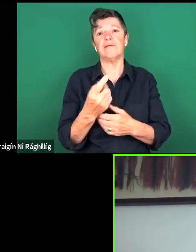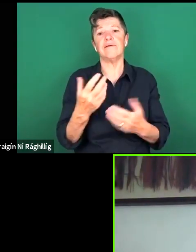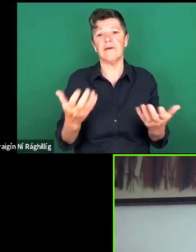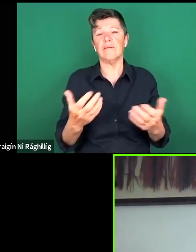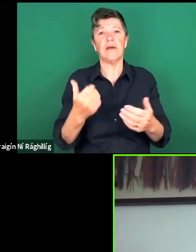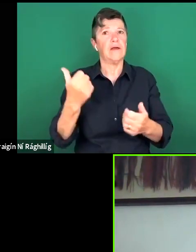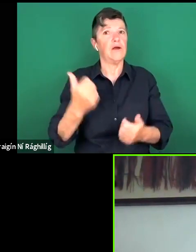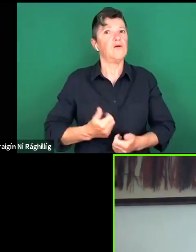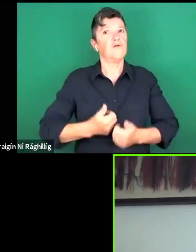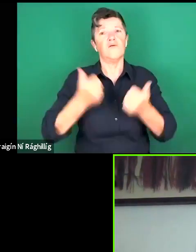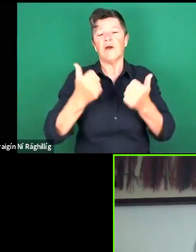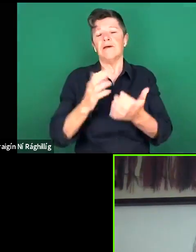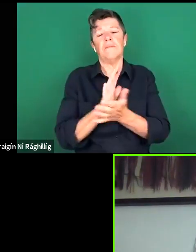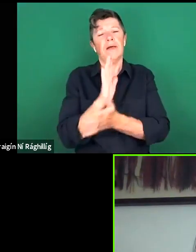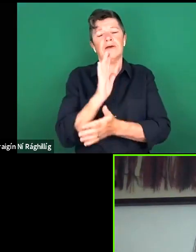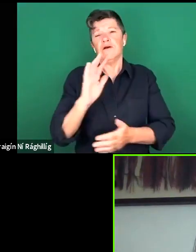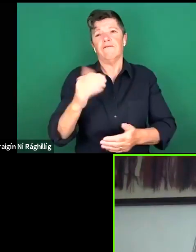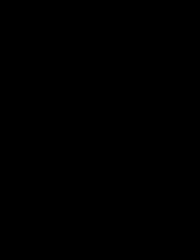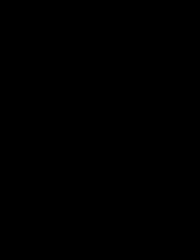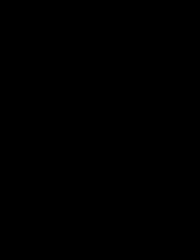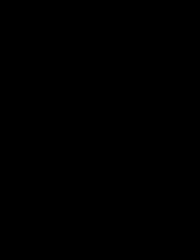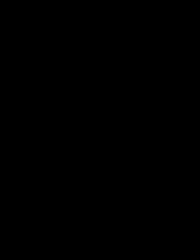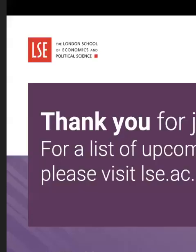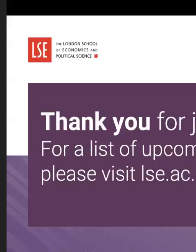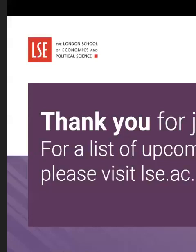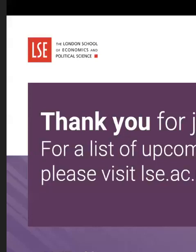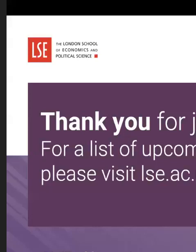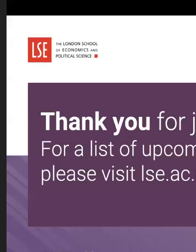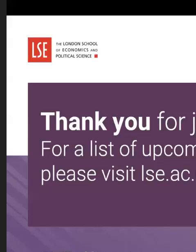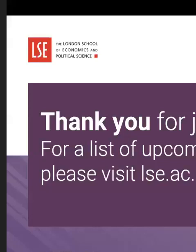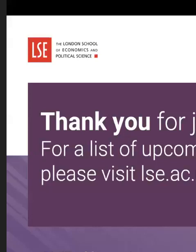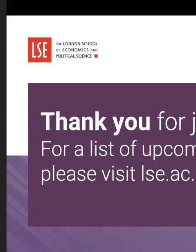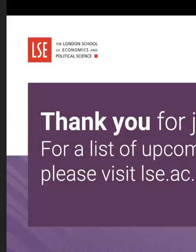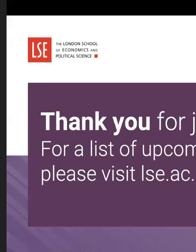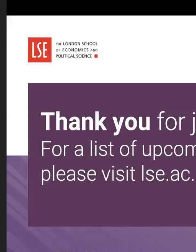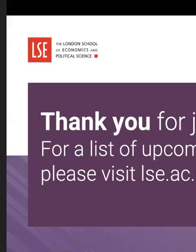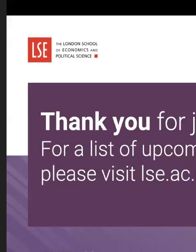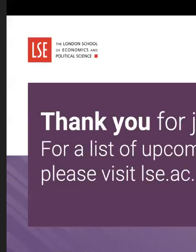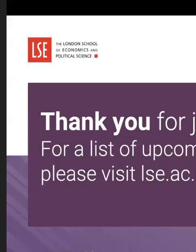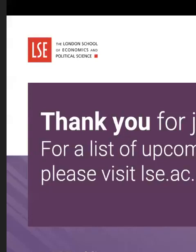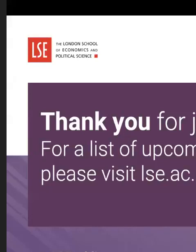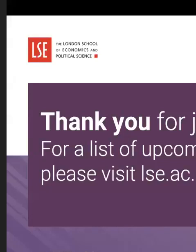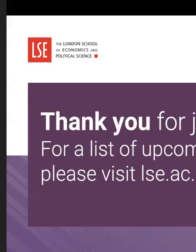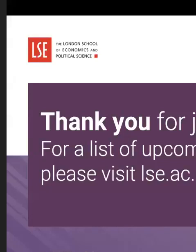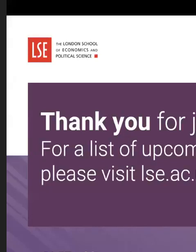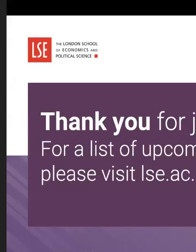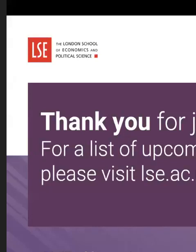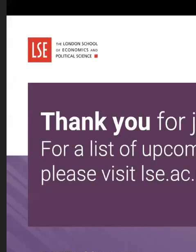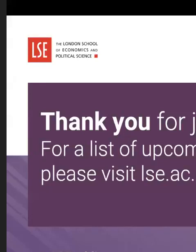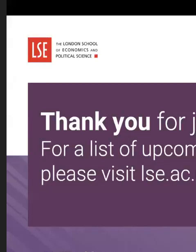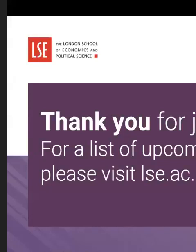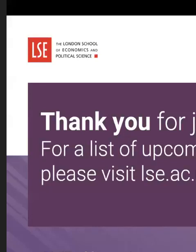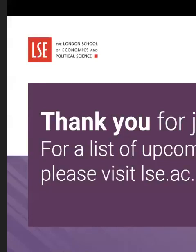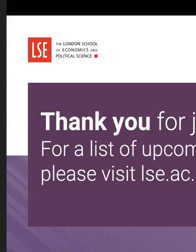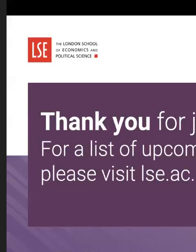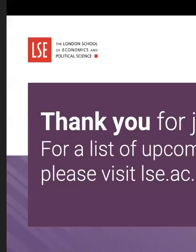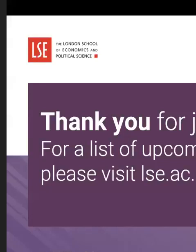critiquing it is an important tactics. So we're now near the end of our time and I think this has